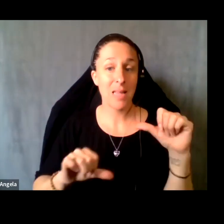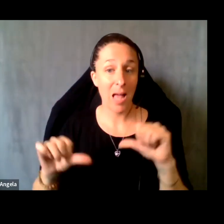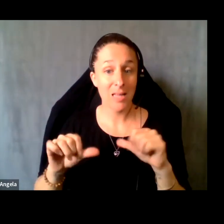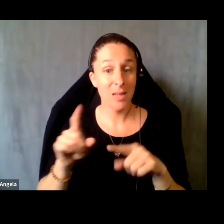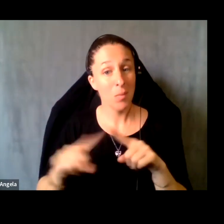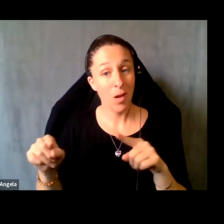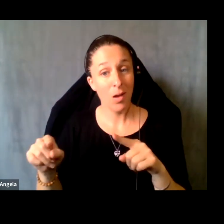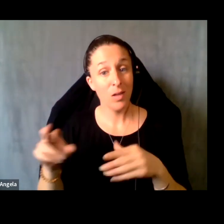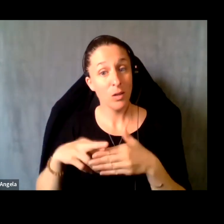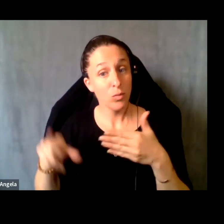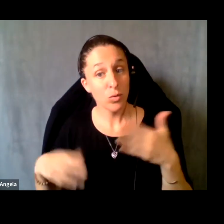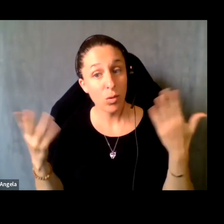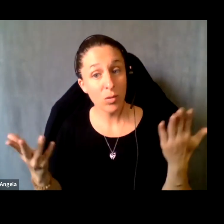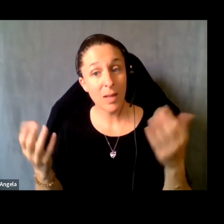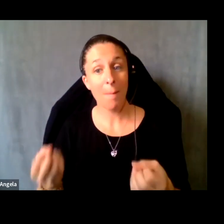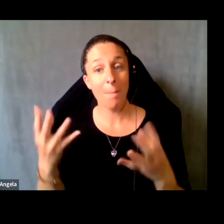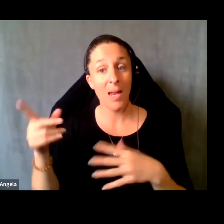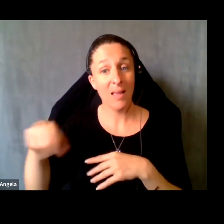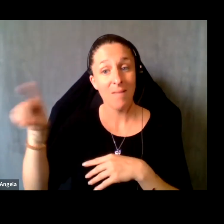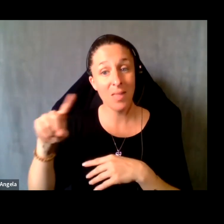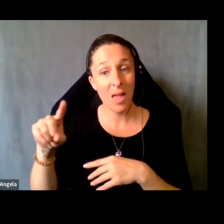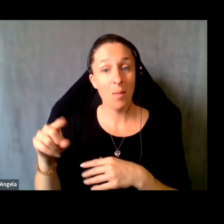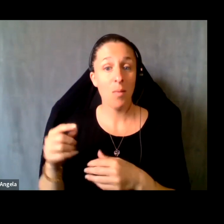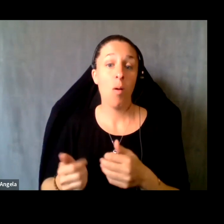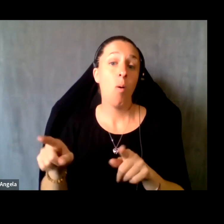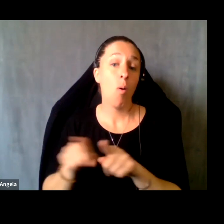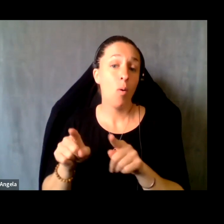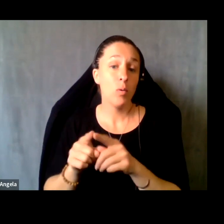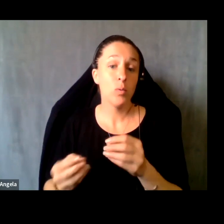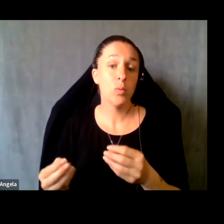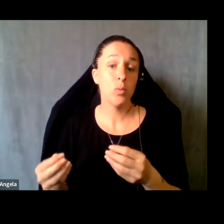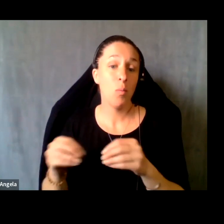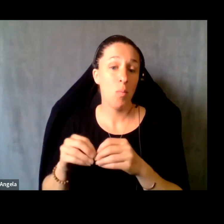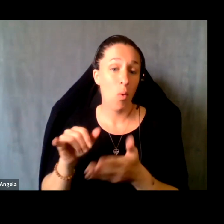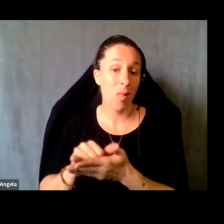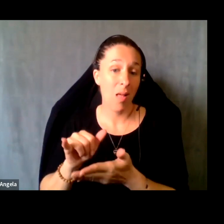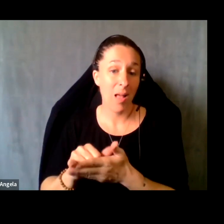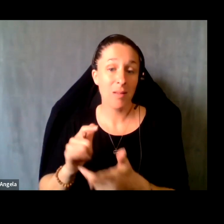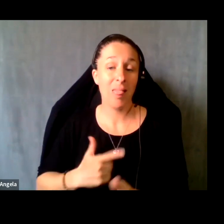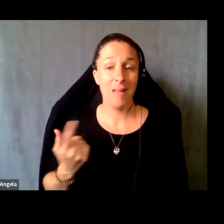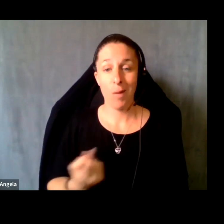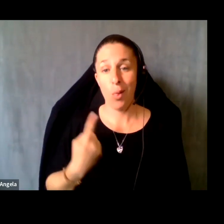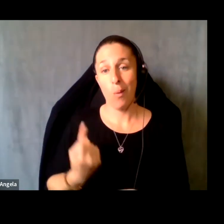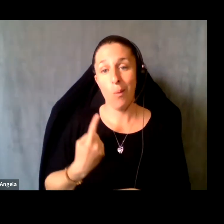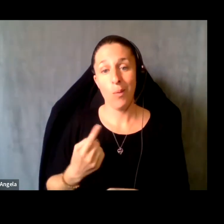result, many of them are also more likely to live alone, and to be far less socially